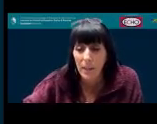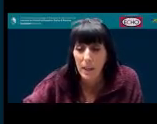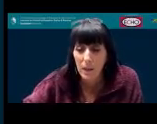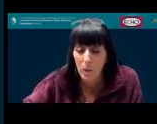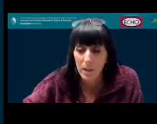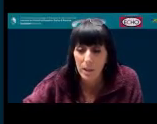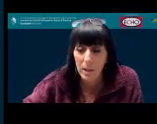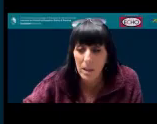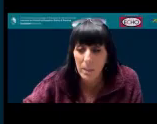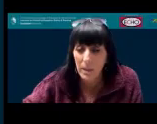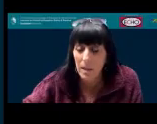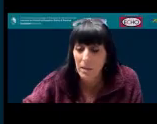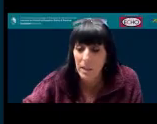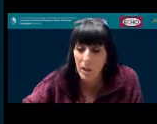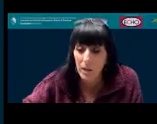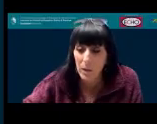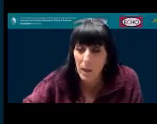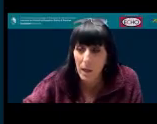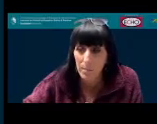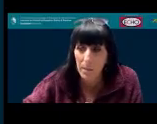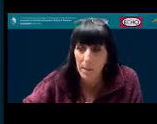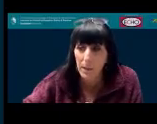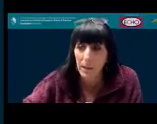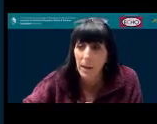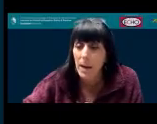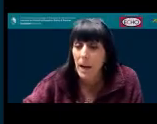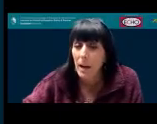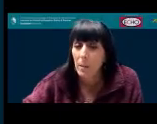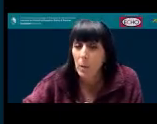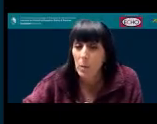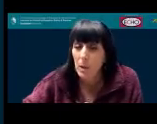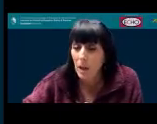any questions, please reach out to a hub member. We will all